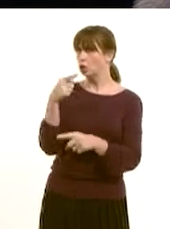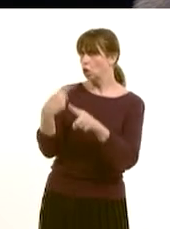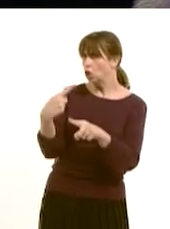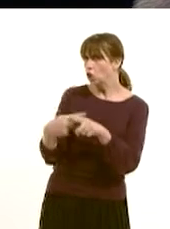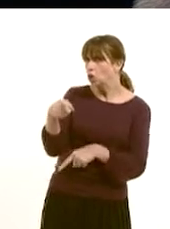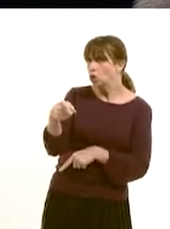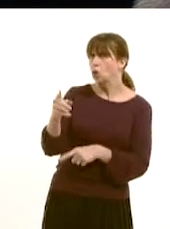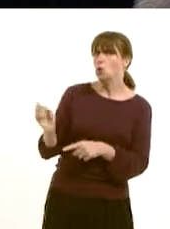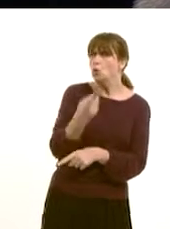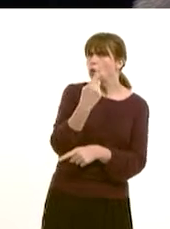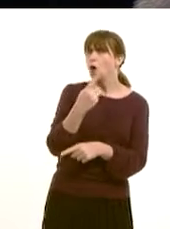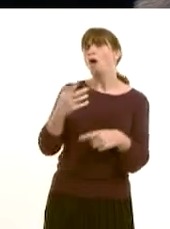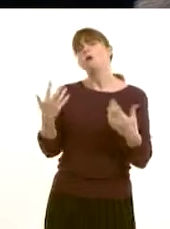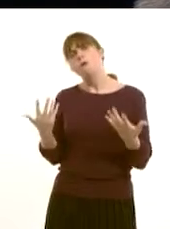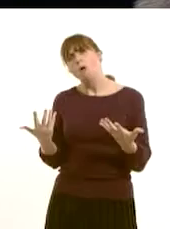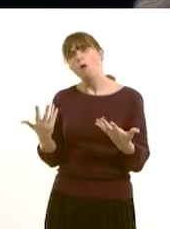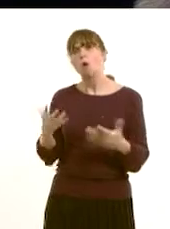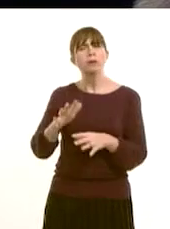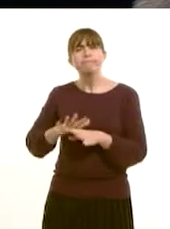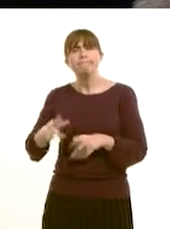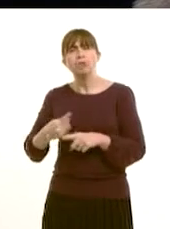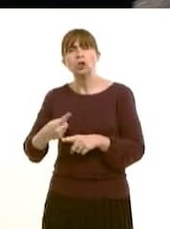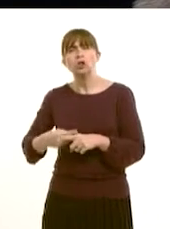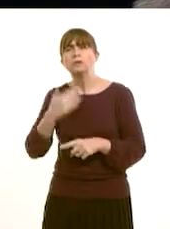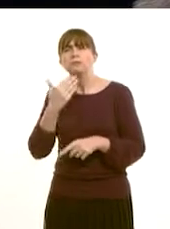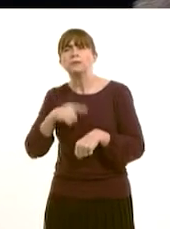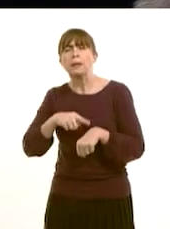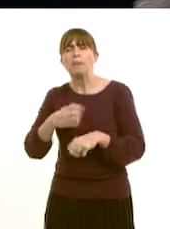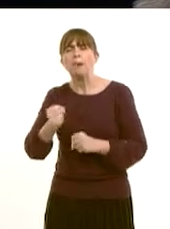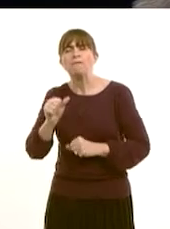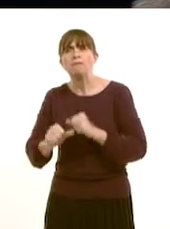referrals, they are confident that theyíre making both safe and appropriate decisions?